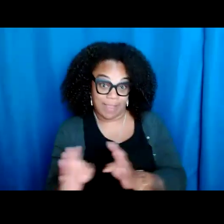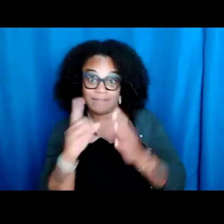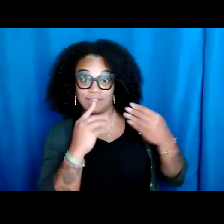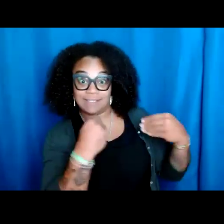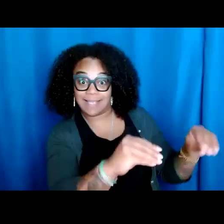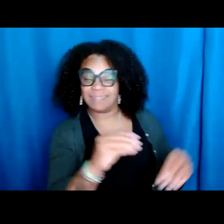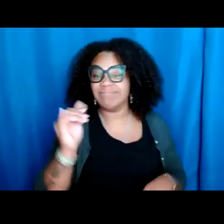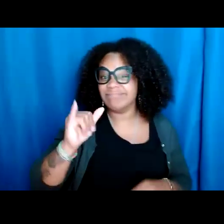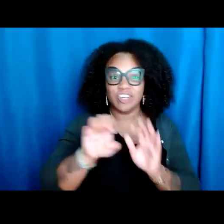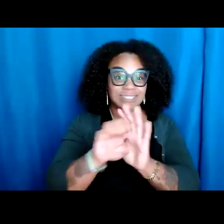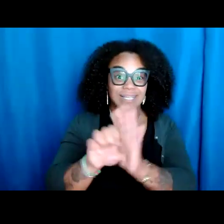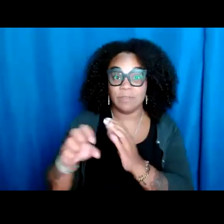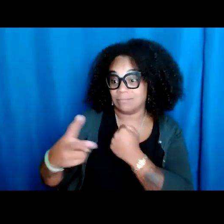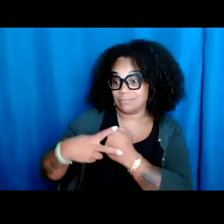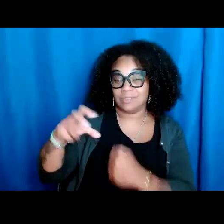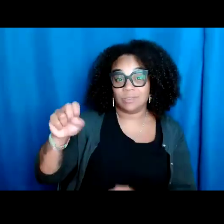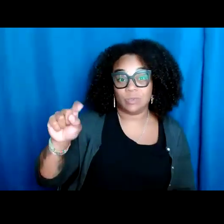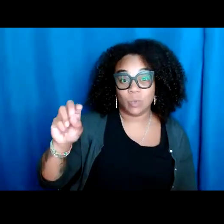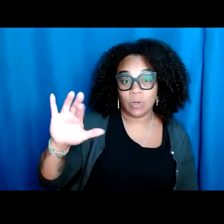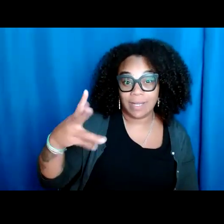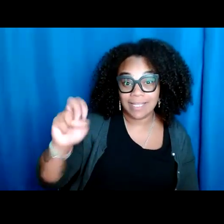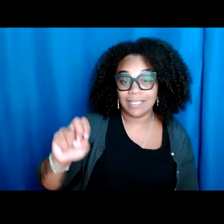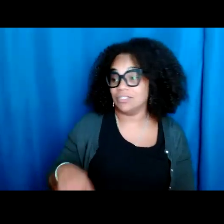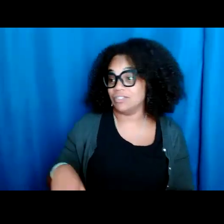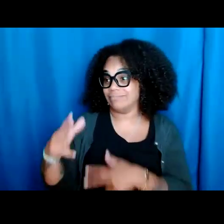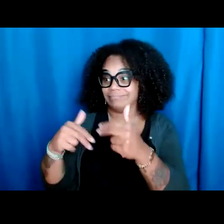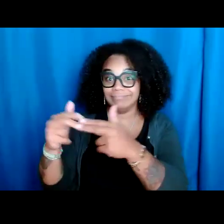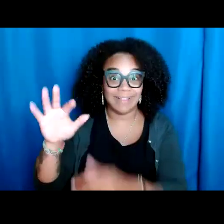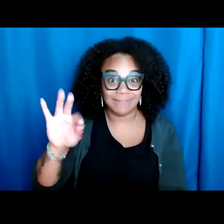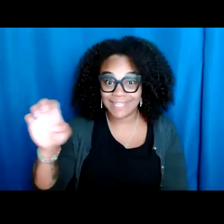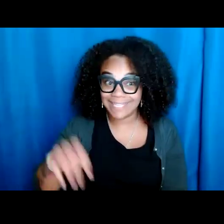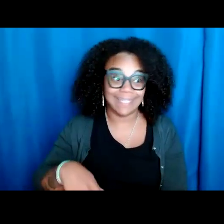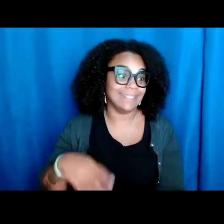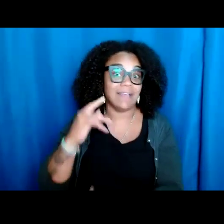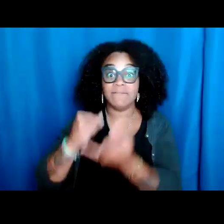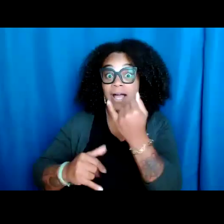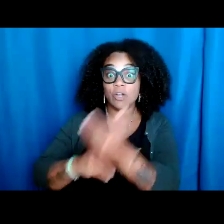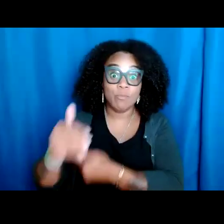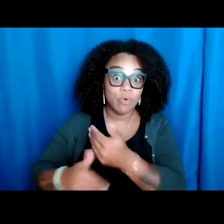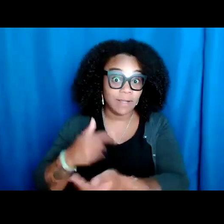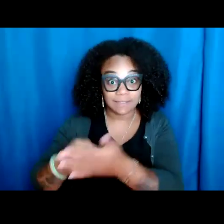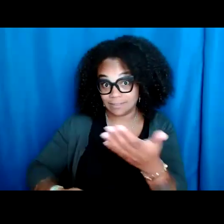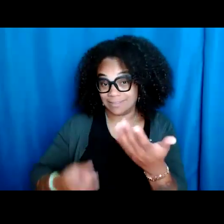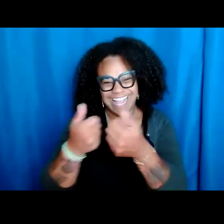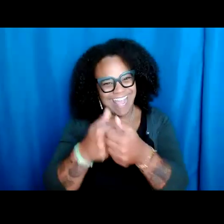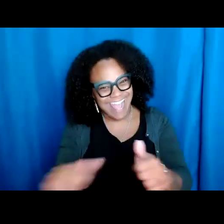assembly fees, final processing costs, or anything else that is related to getting